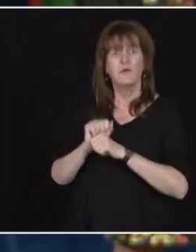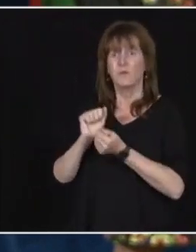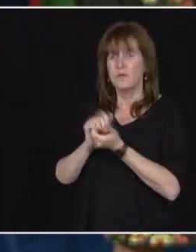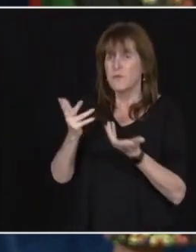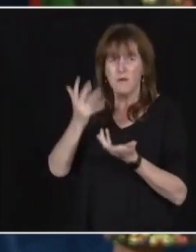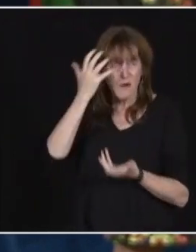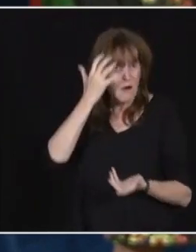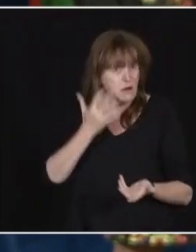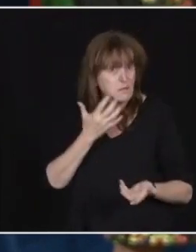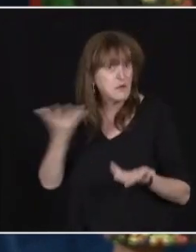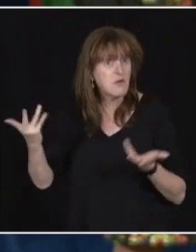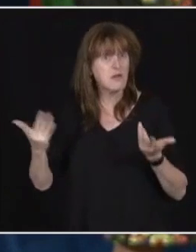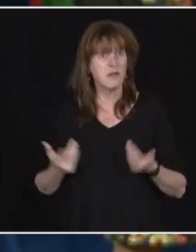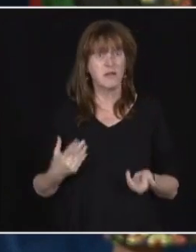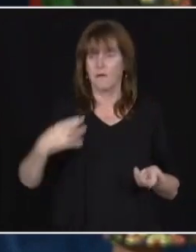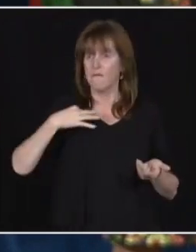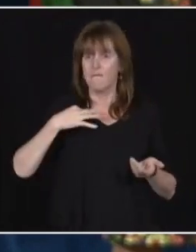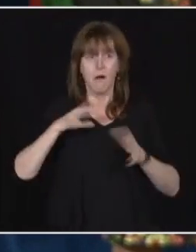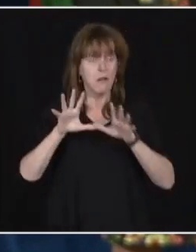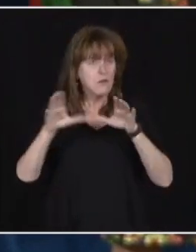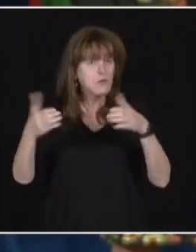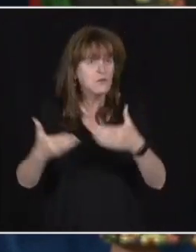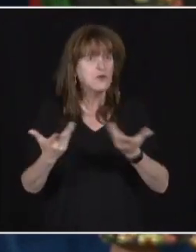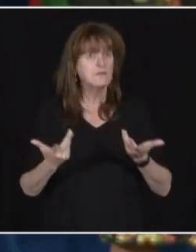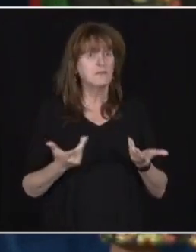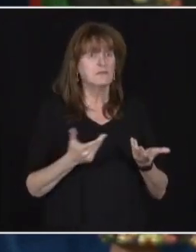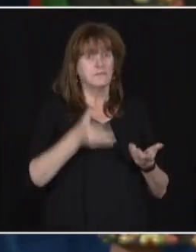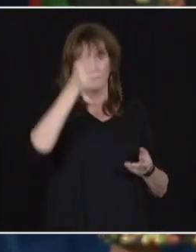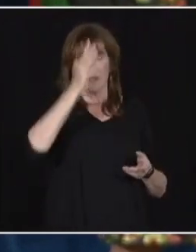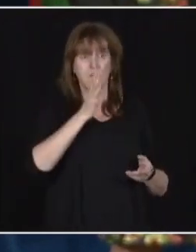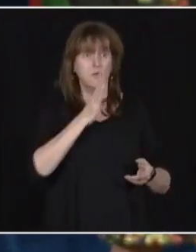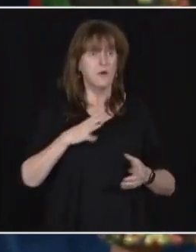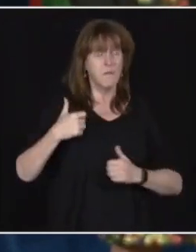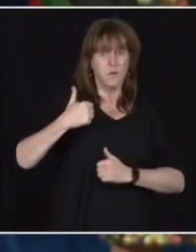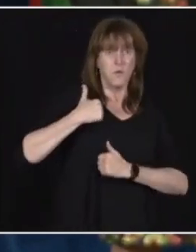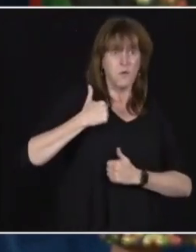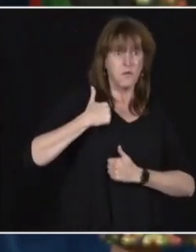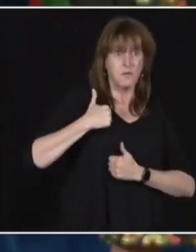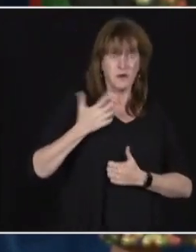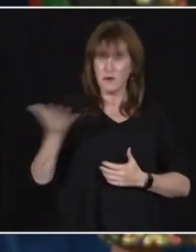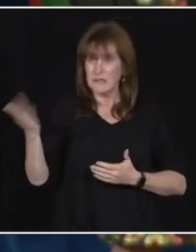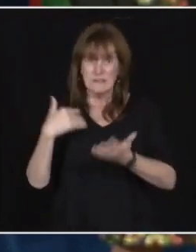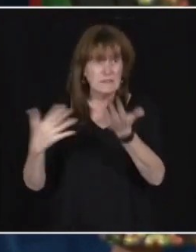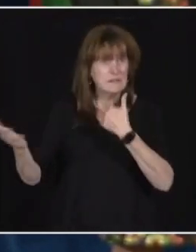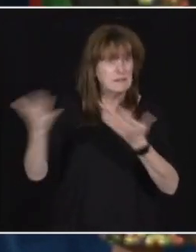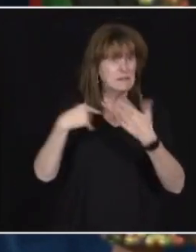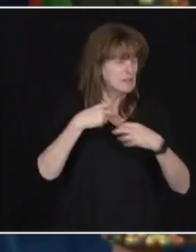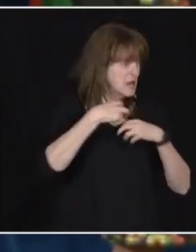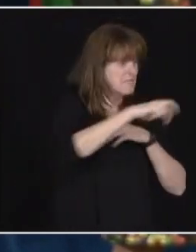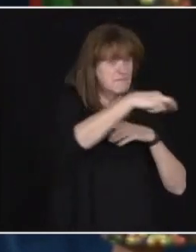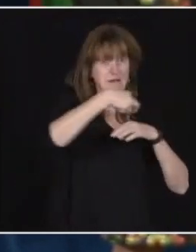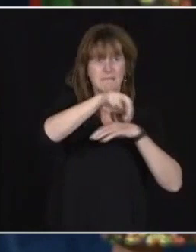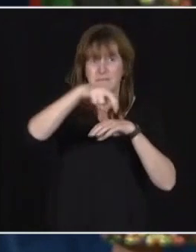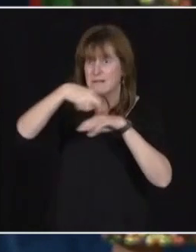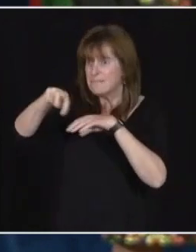where they are needed most. We have been listening with our hospitals , our volunteer groups and men and women in uniform. To get more support where